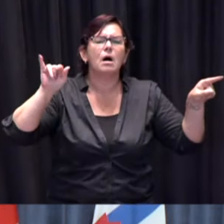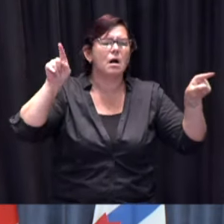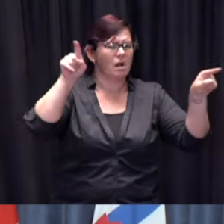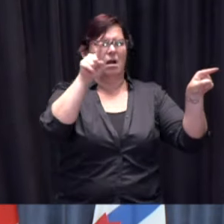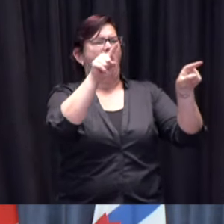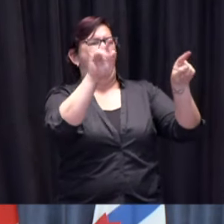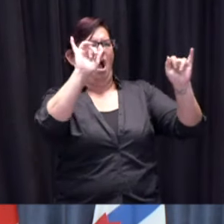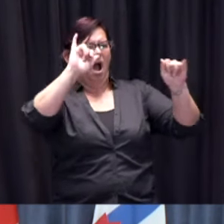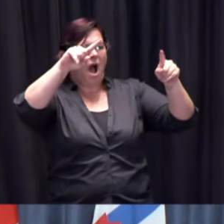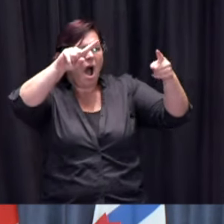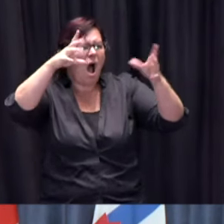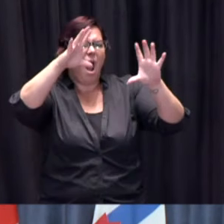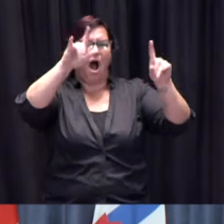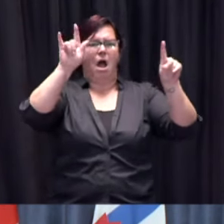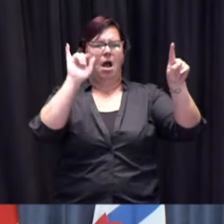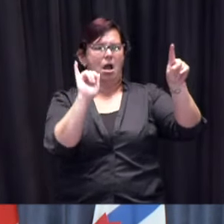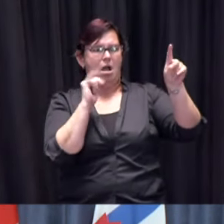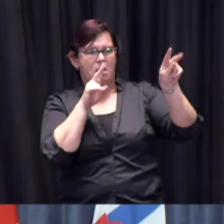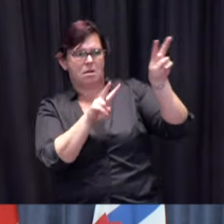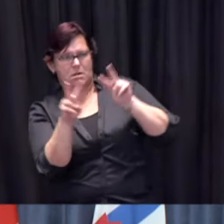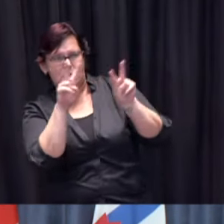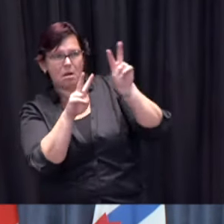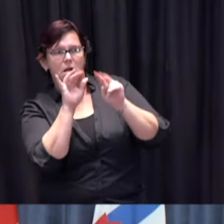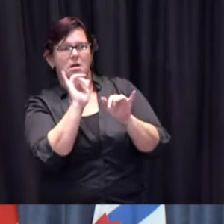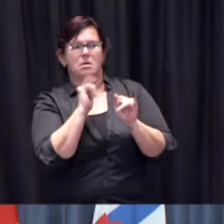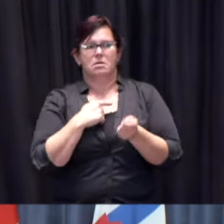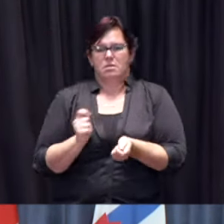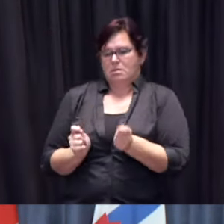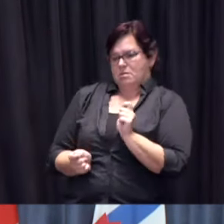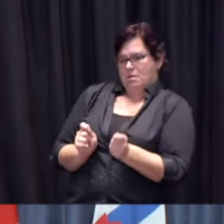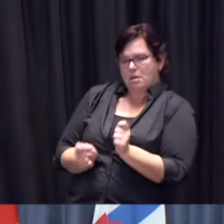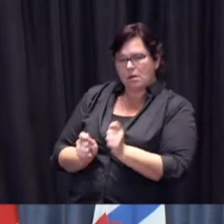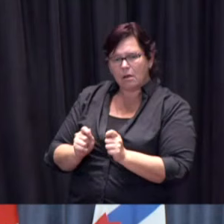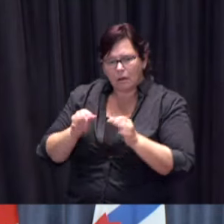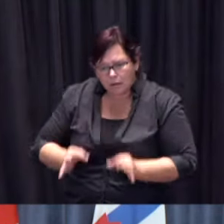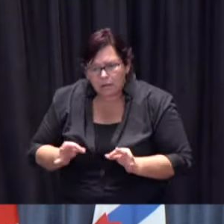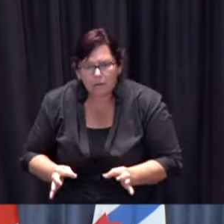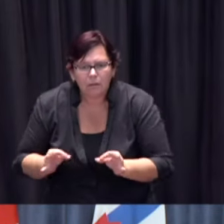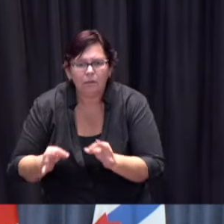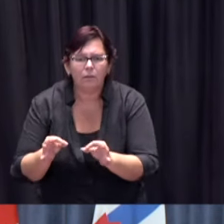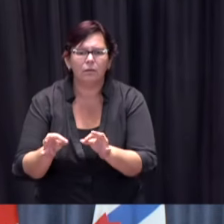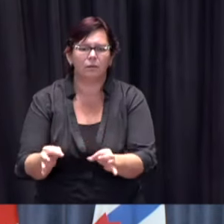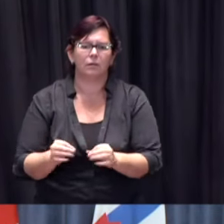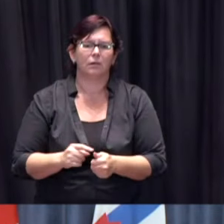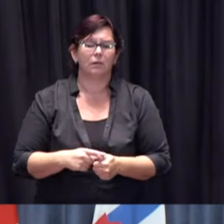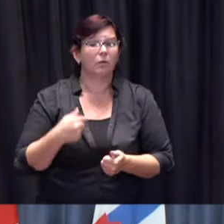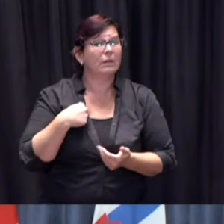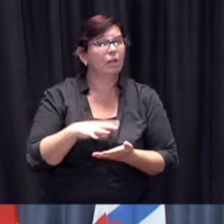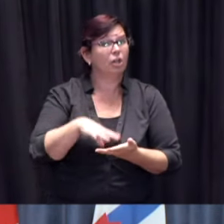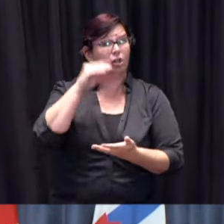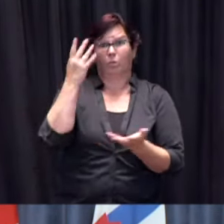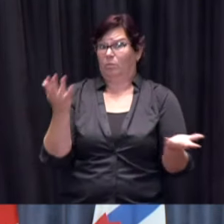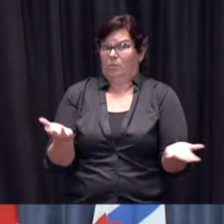And so here's what we've learned, we know that mask usage in indoor crowded settings works.